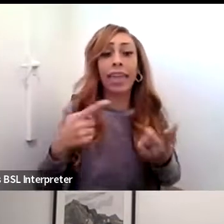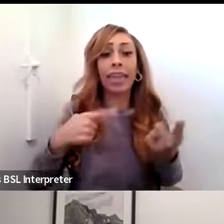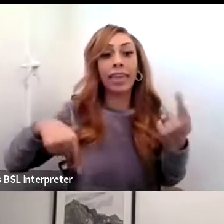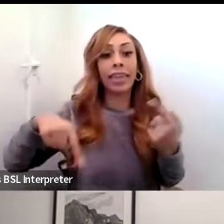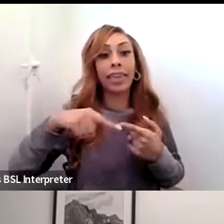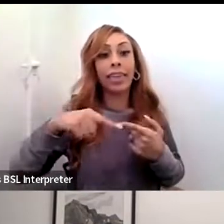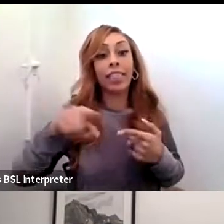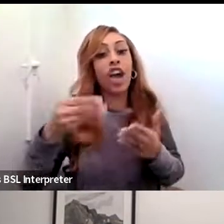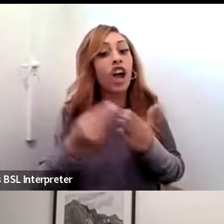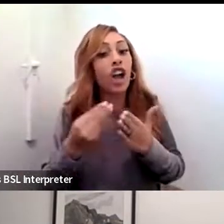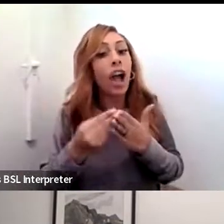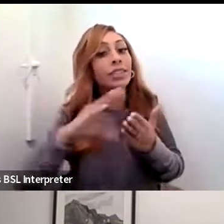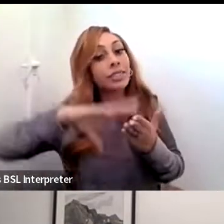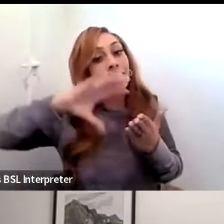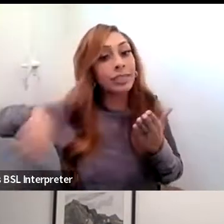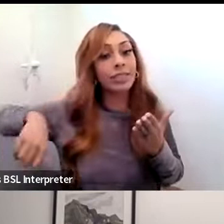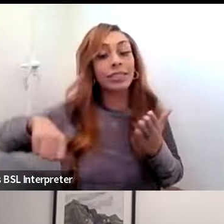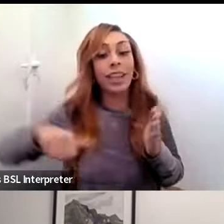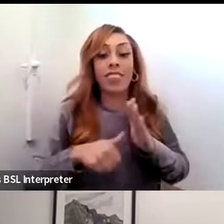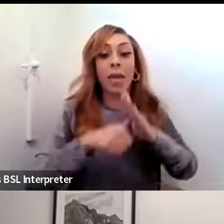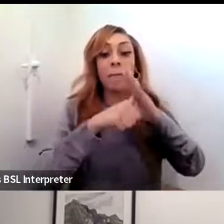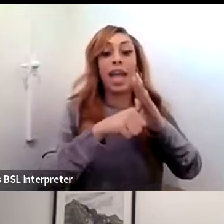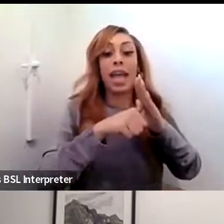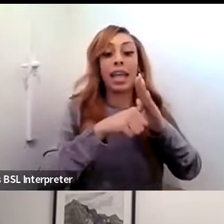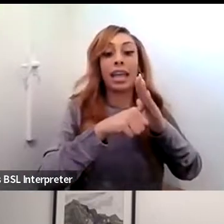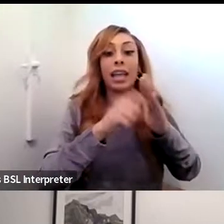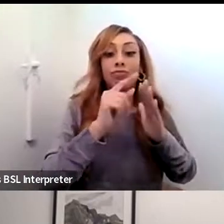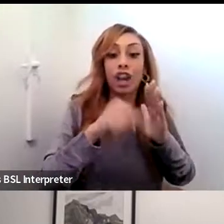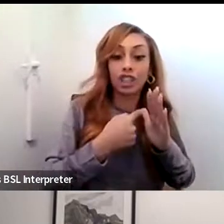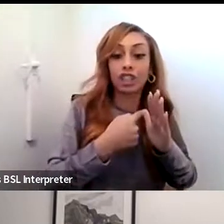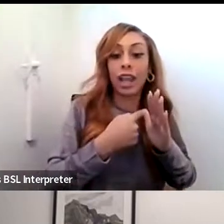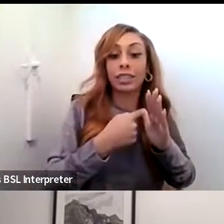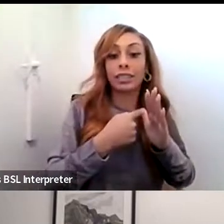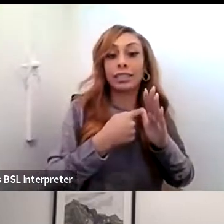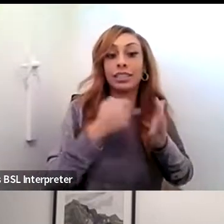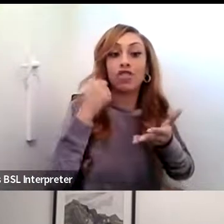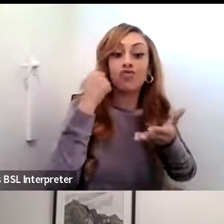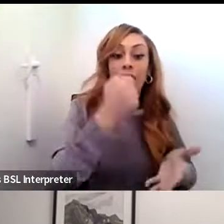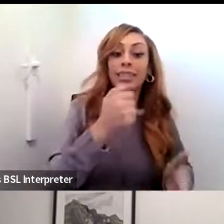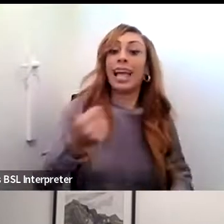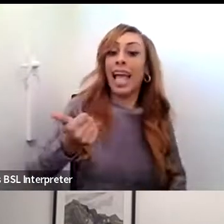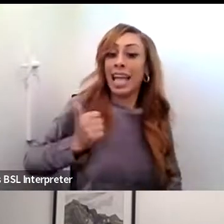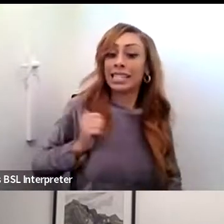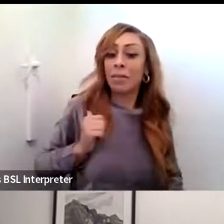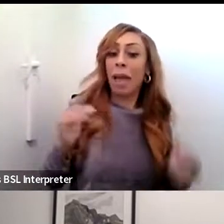those costs are taken out of the main project grant budget, and are expected to be met, but slightly separately.